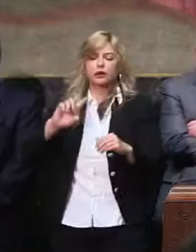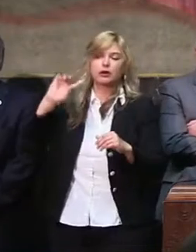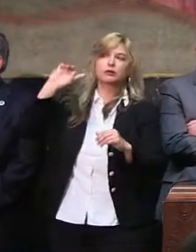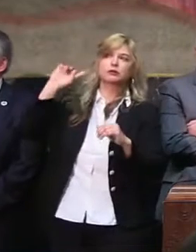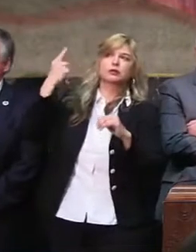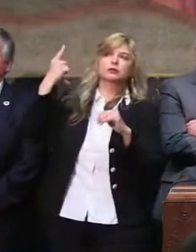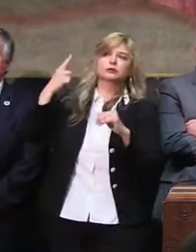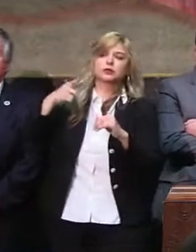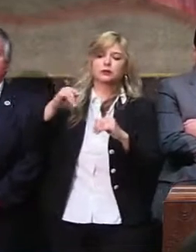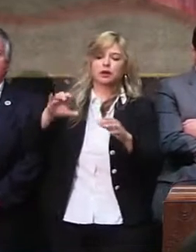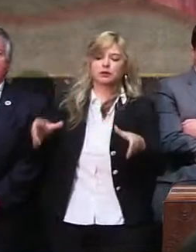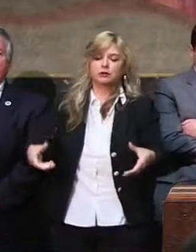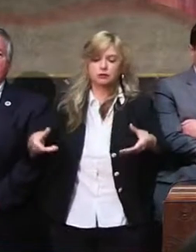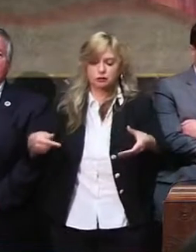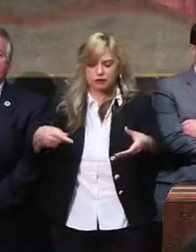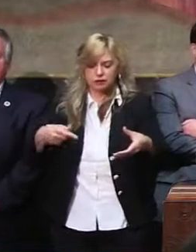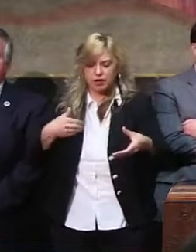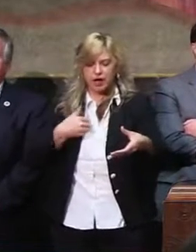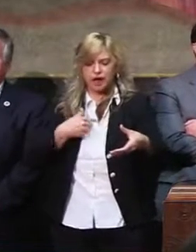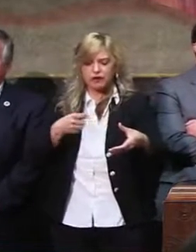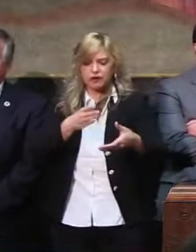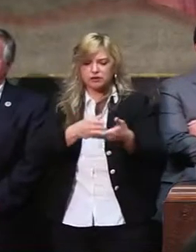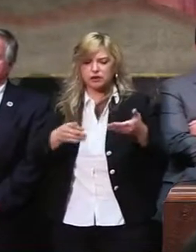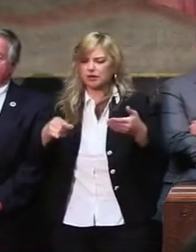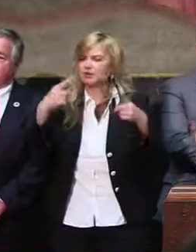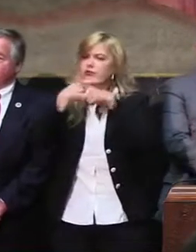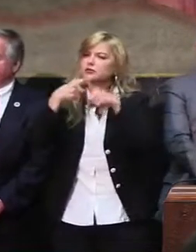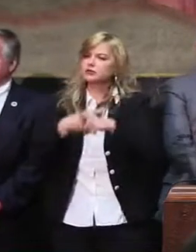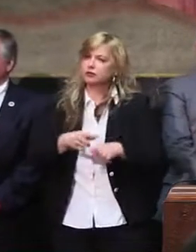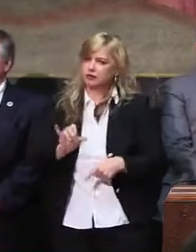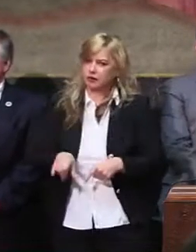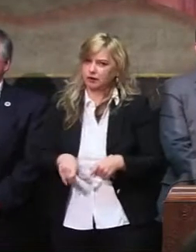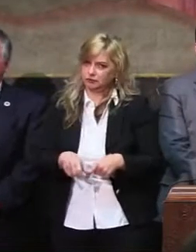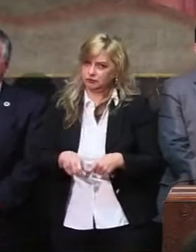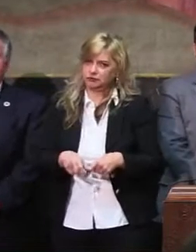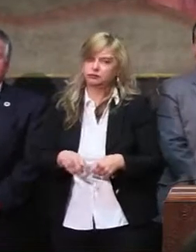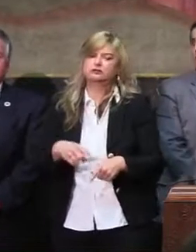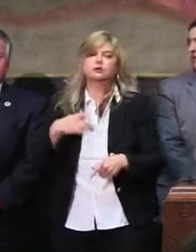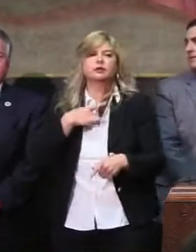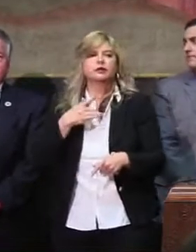provisions that were contrary to that principle we think that what we've done